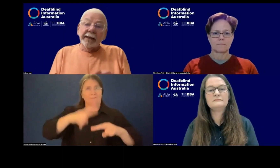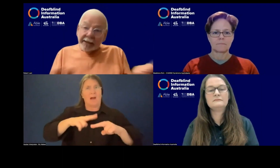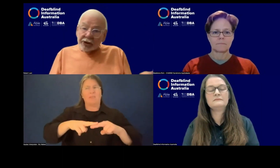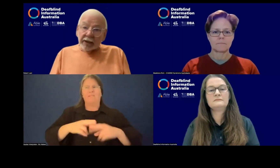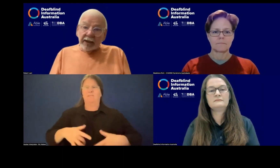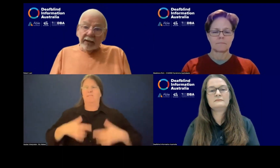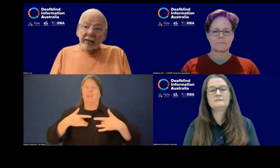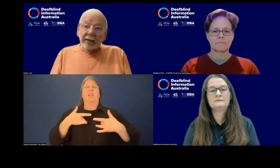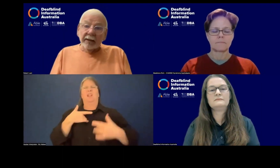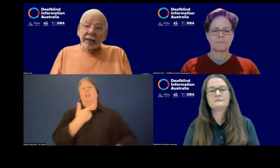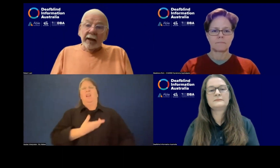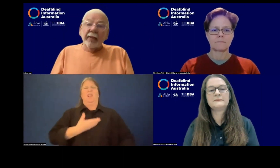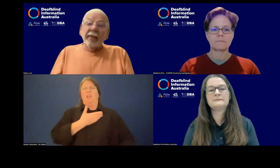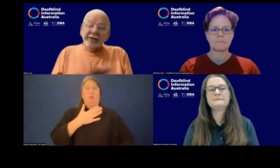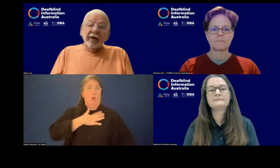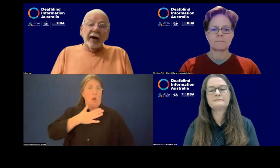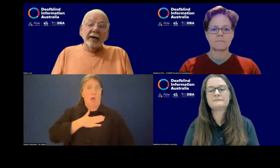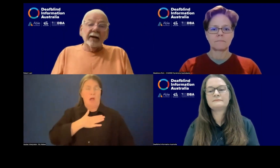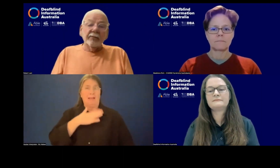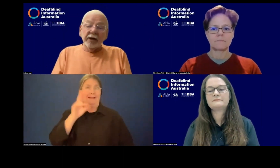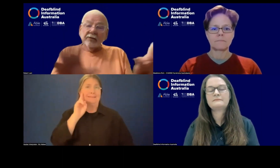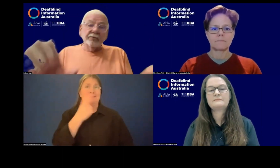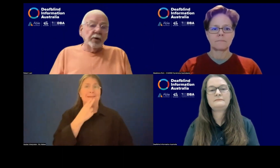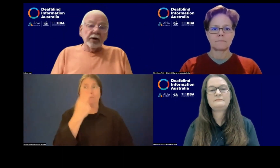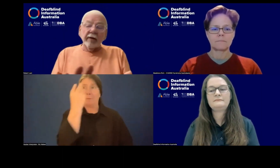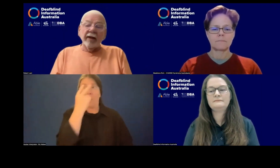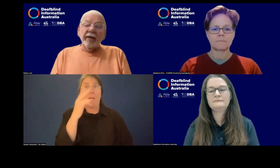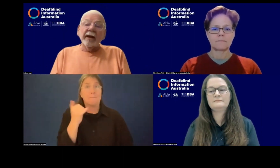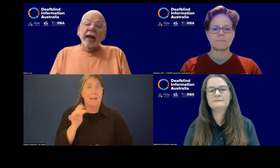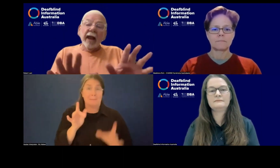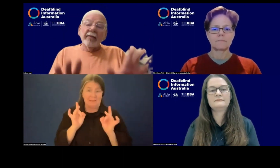initially and that's fine, and we can work around that.